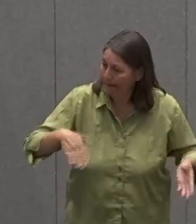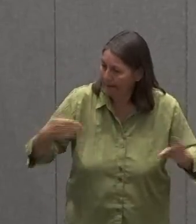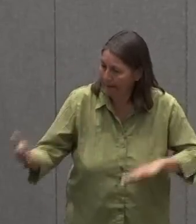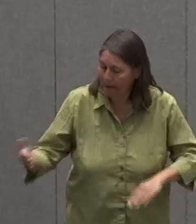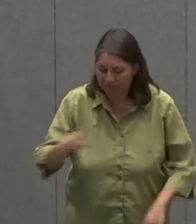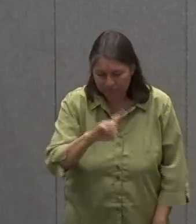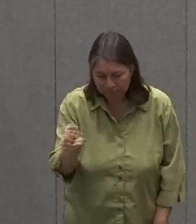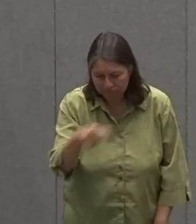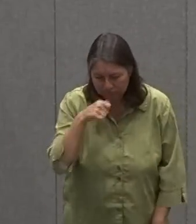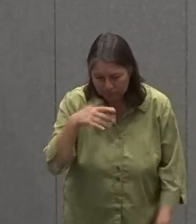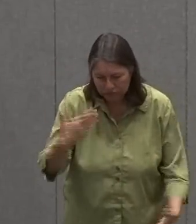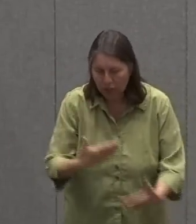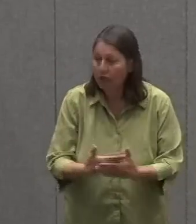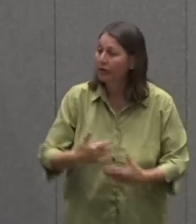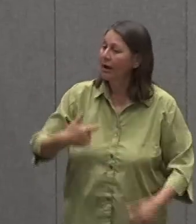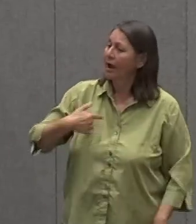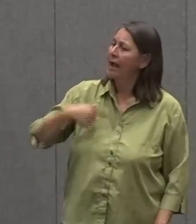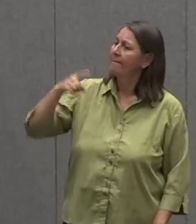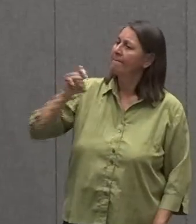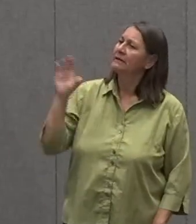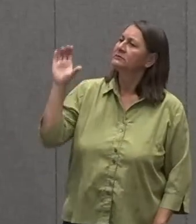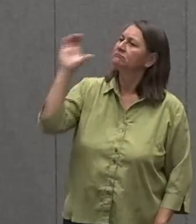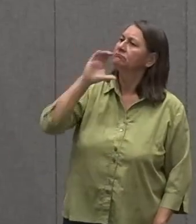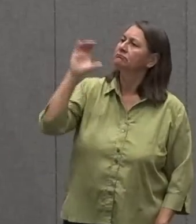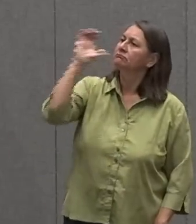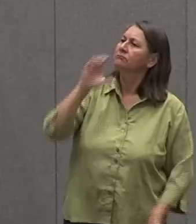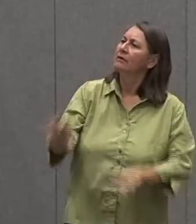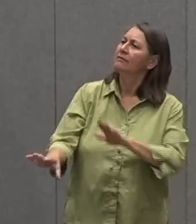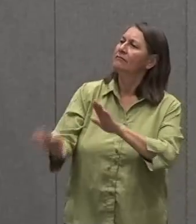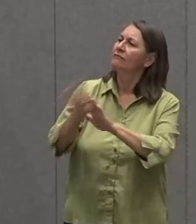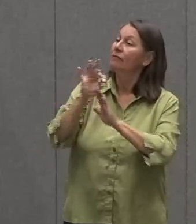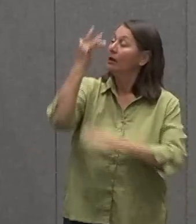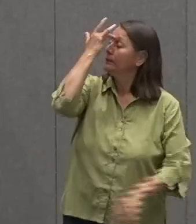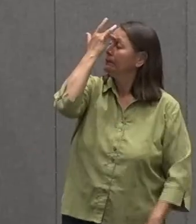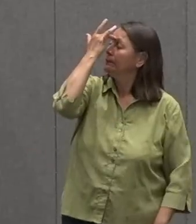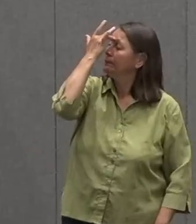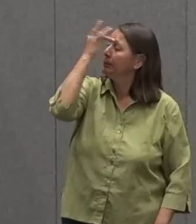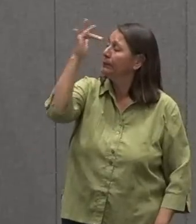"I must seek out the cleverest beast in our jungle.